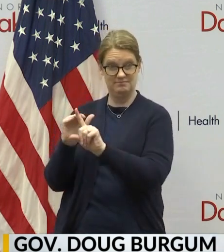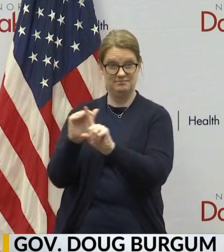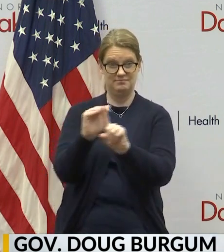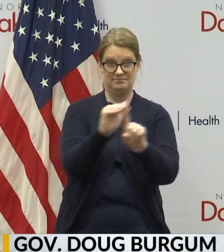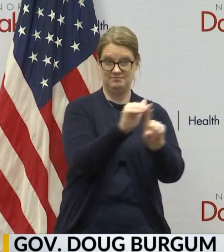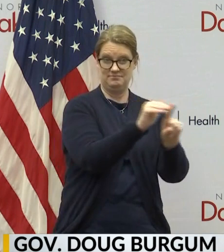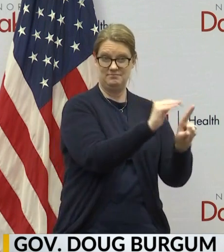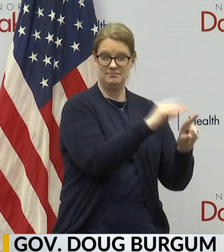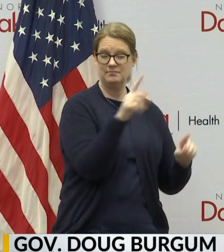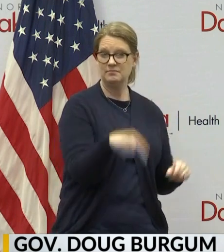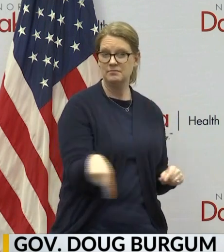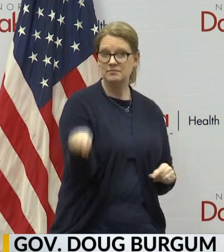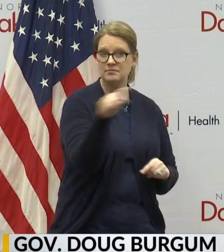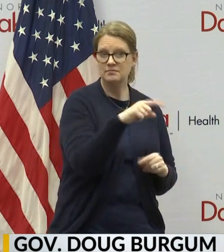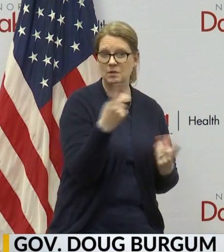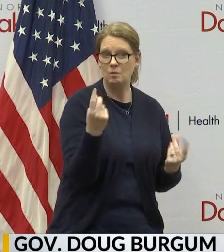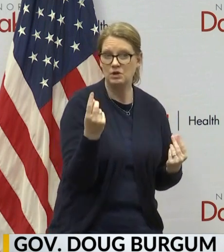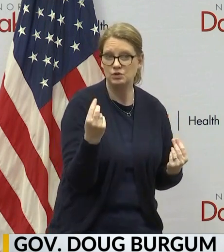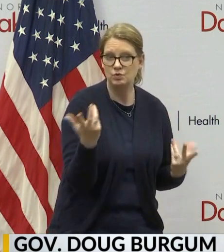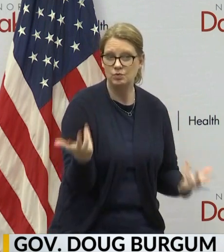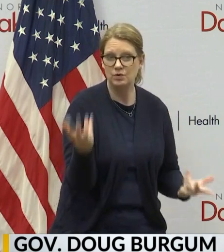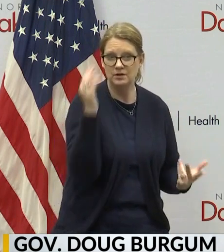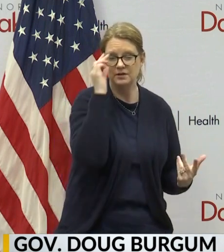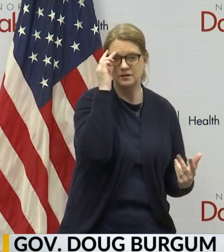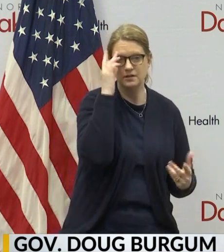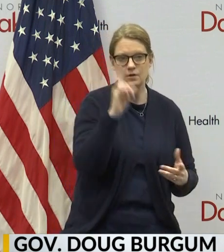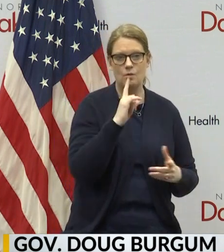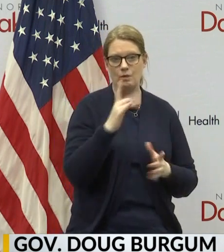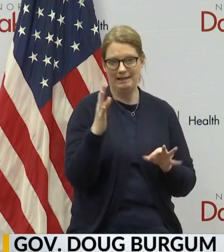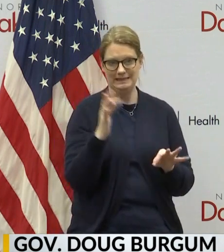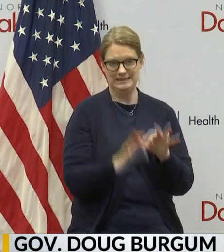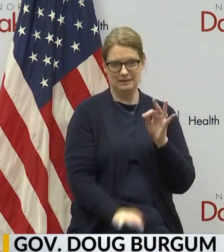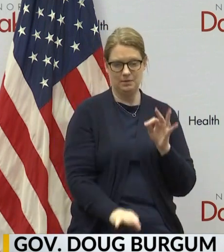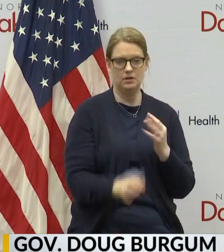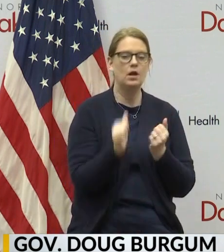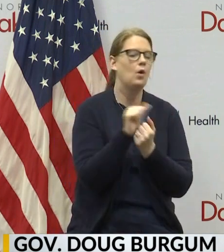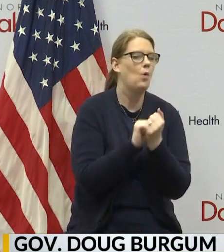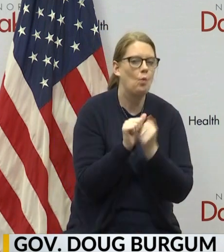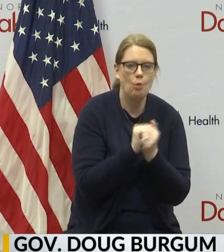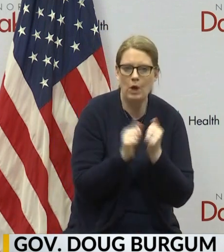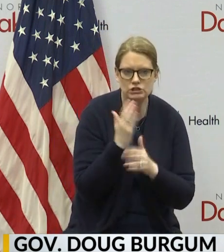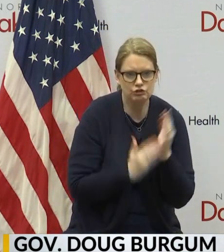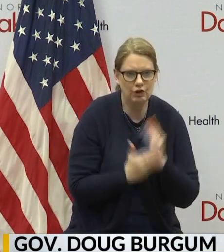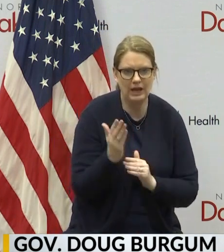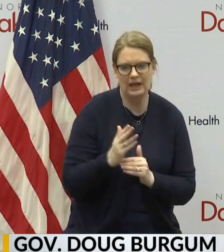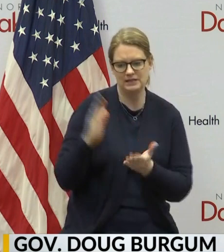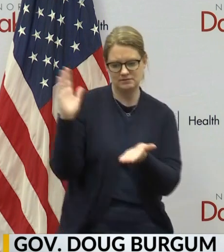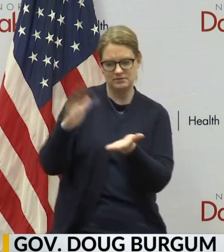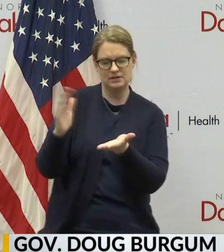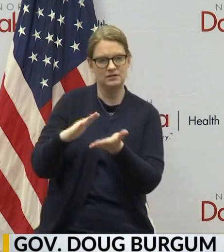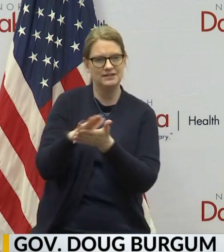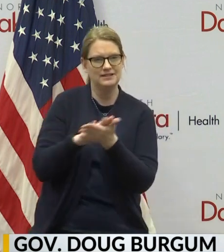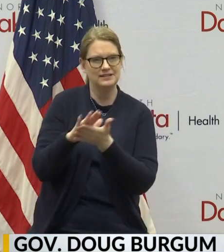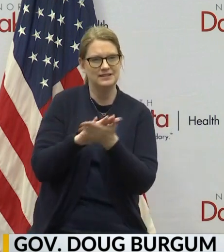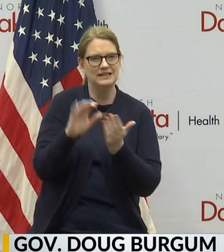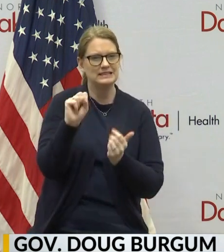THE BETTER CHANCE WE HAVE OF STAYING UNDERNEATH THAT LINE AND AGAIN, TO REMIND PEOPLE WHAT IT